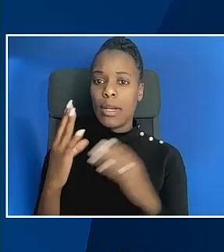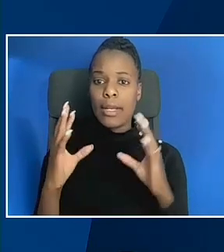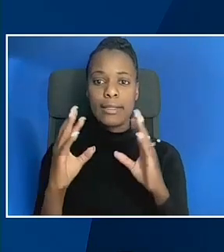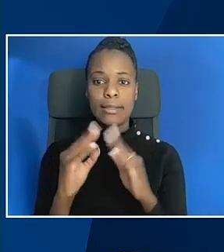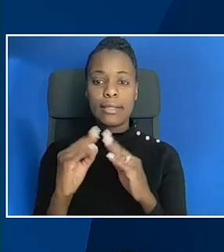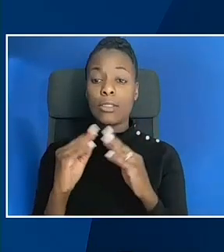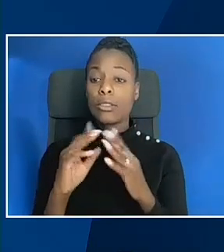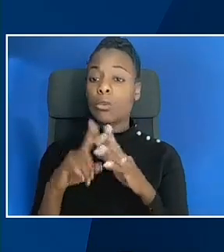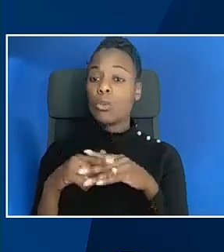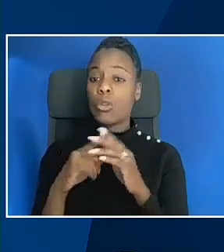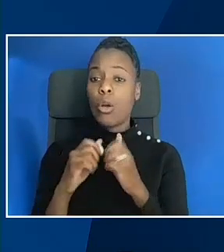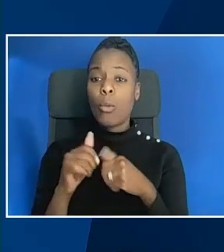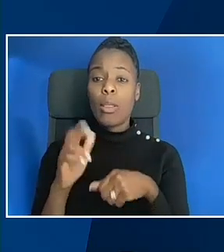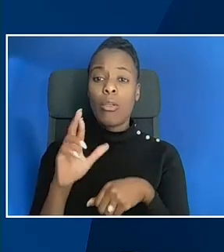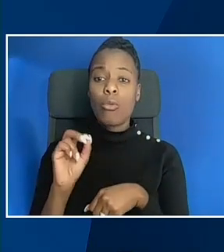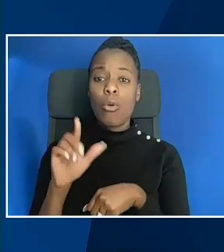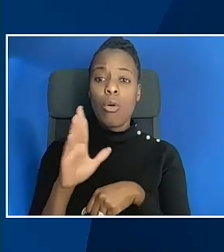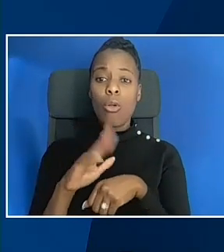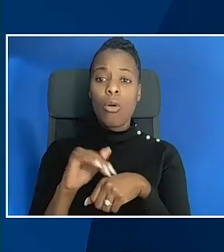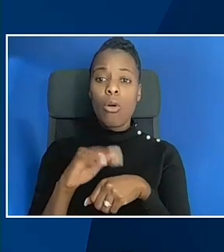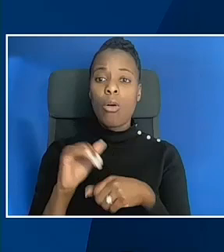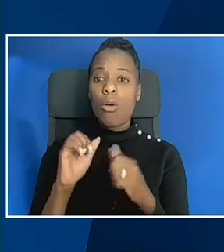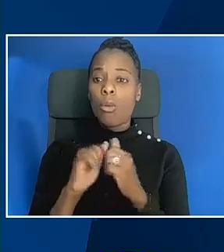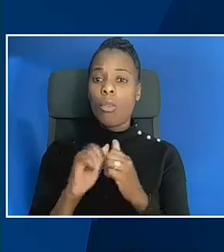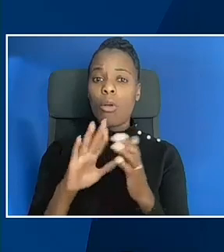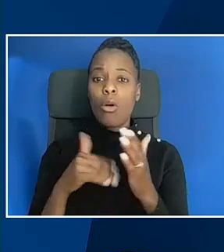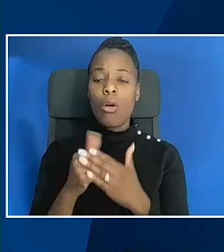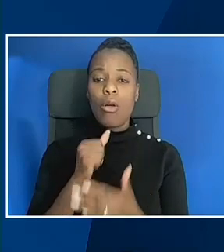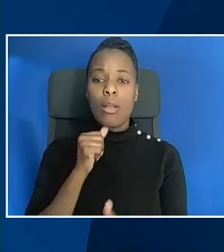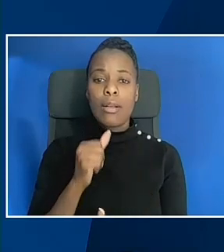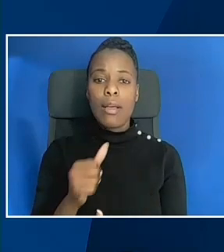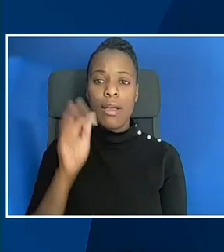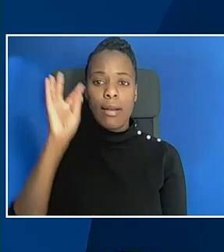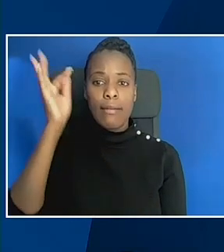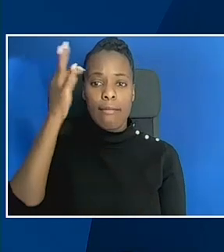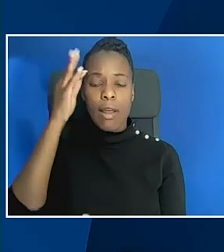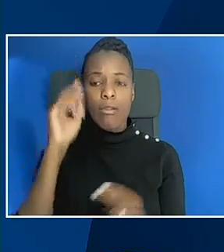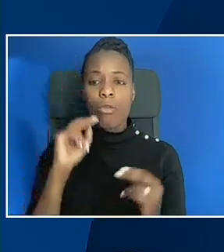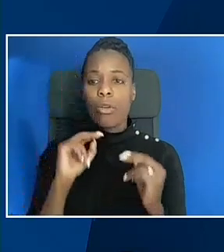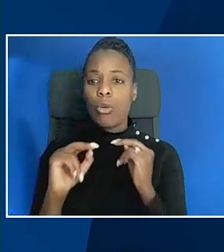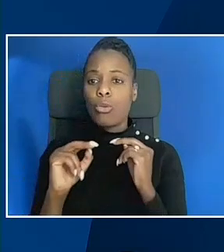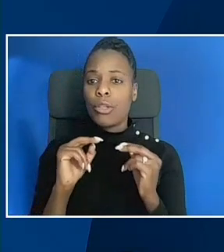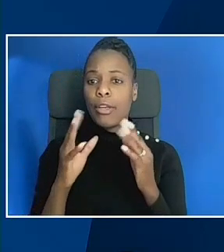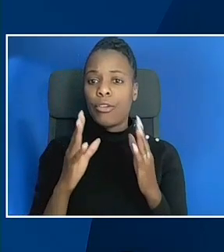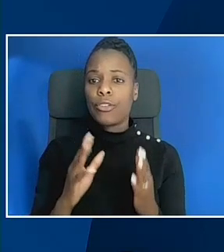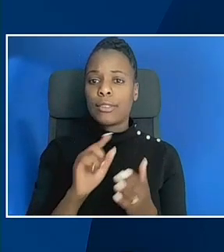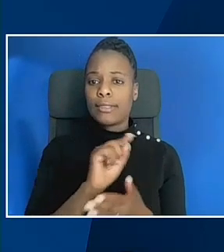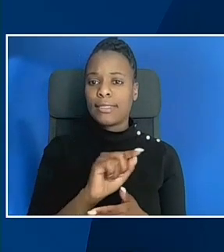a roll call with all the nonfederal negotiators. So let's get started with